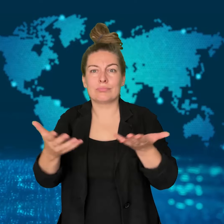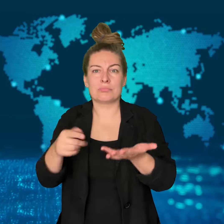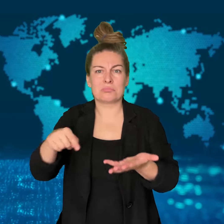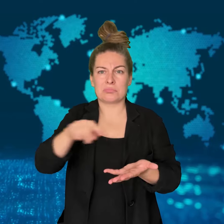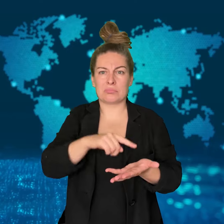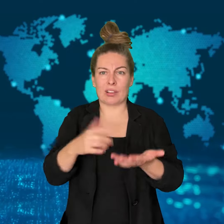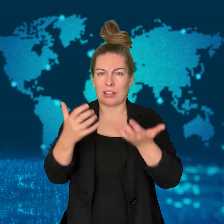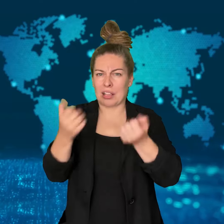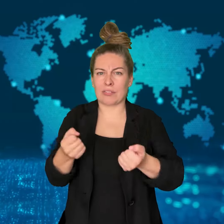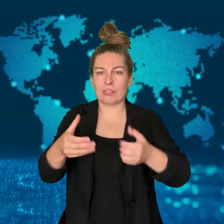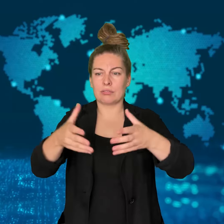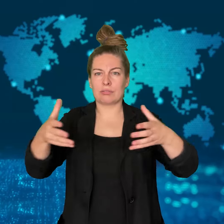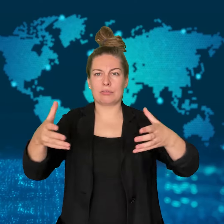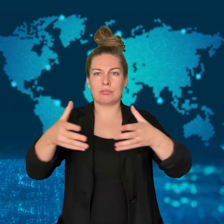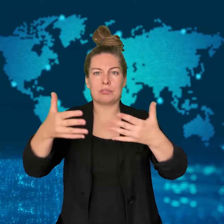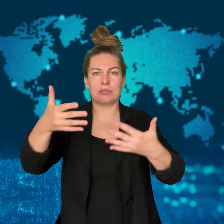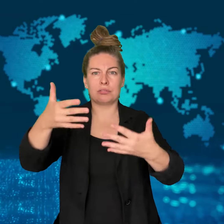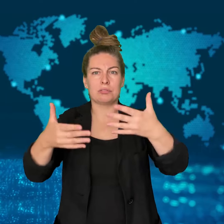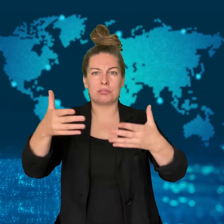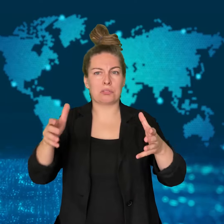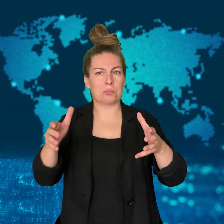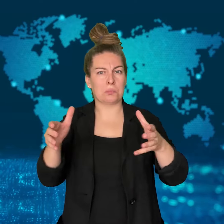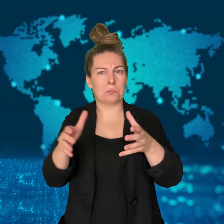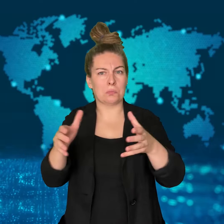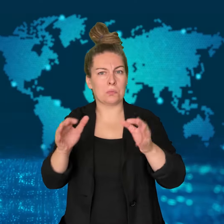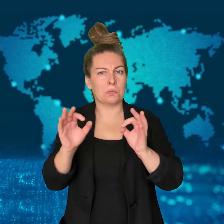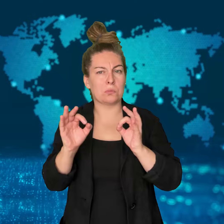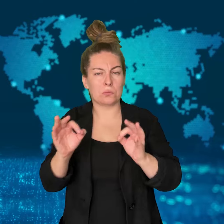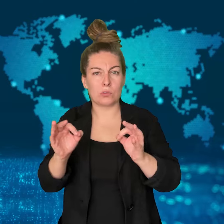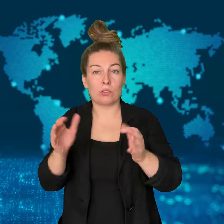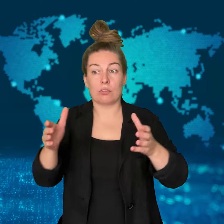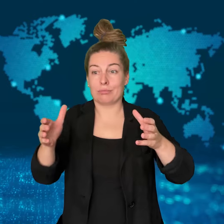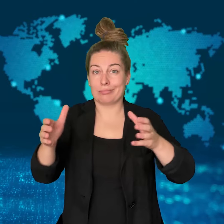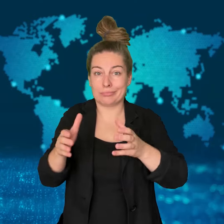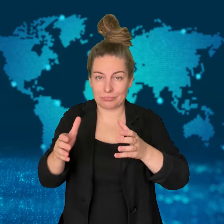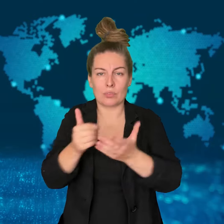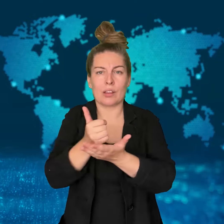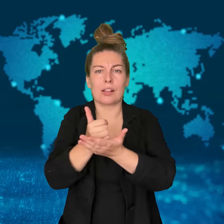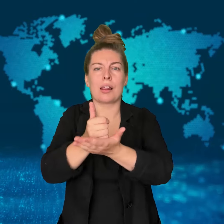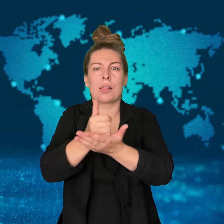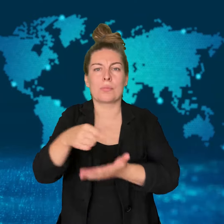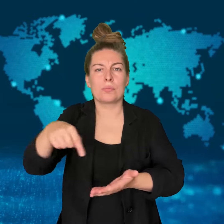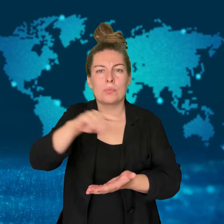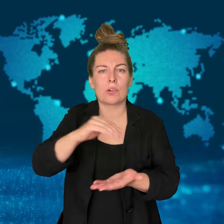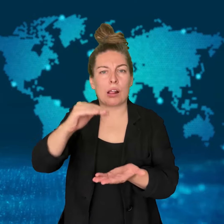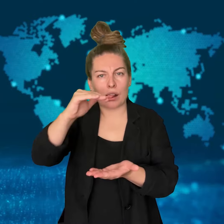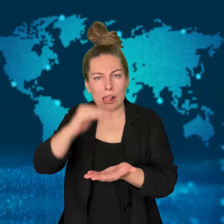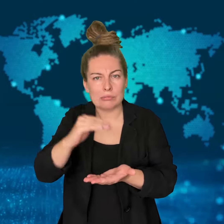and that there would be relief of pressure